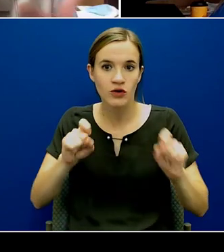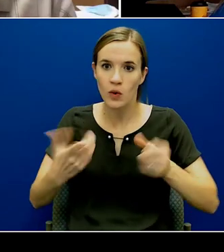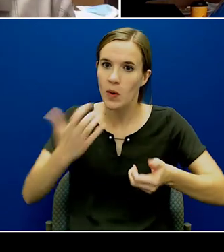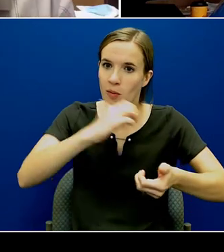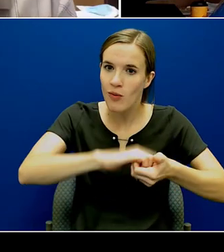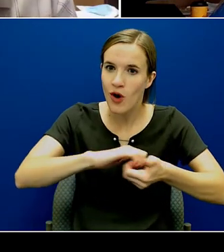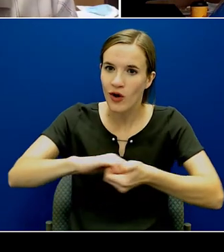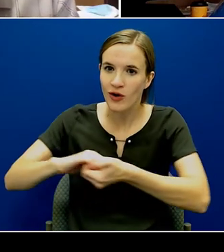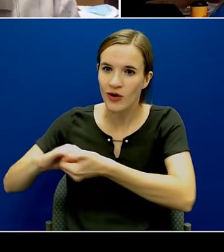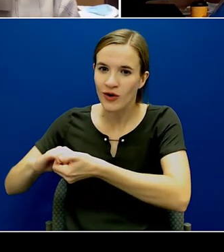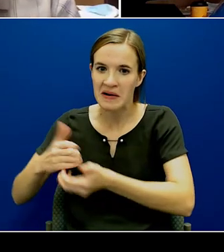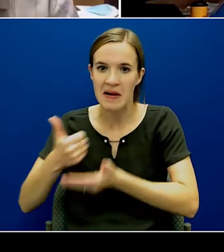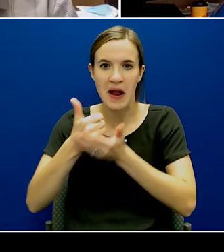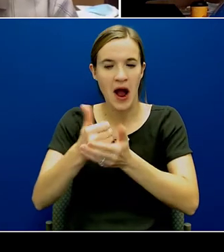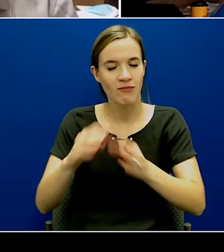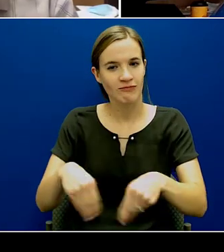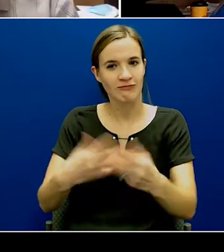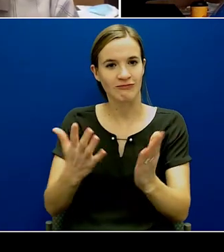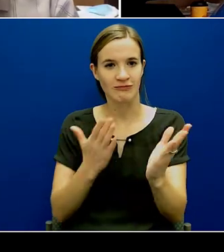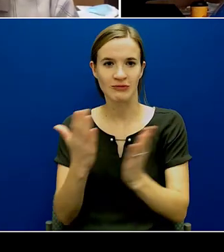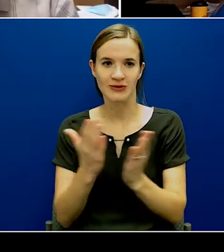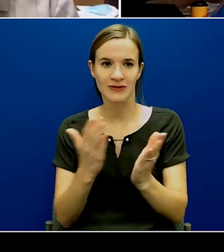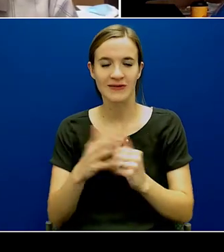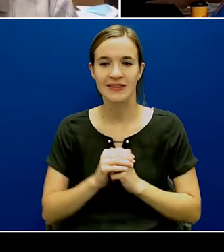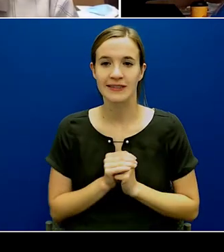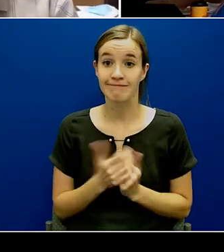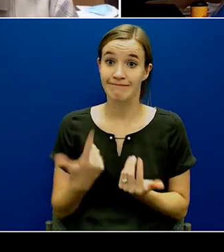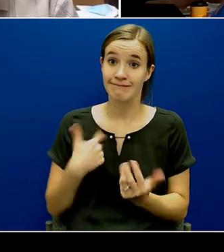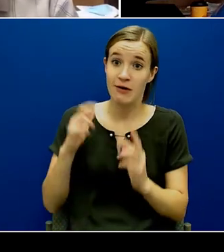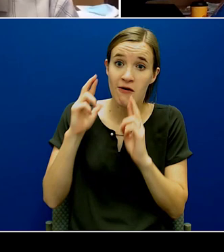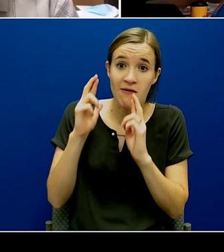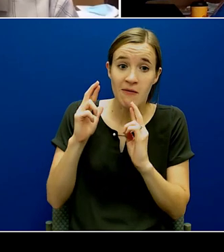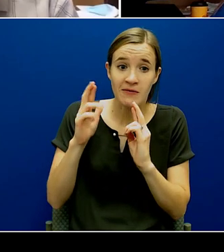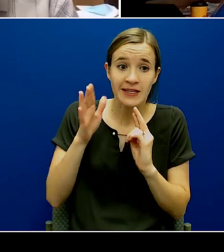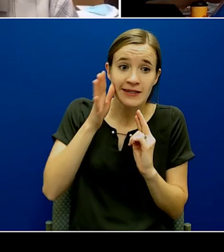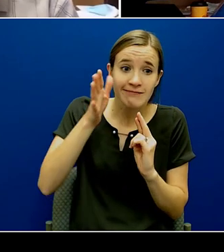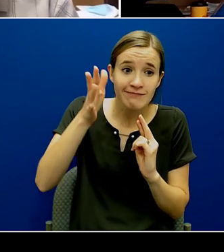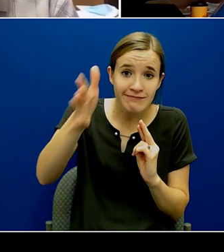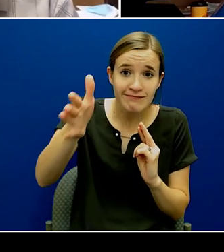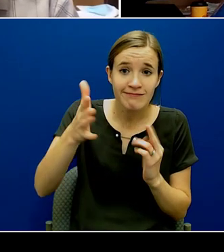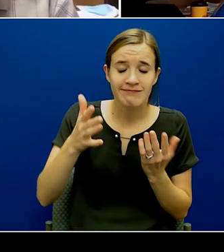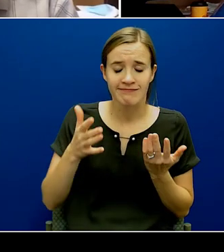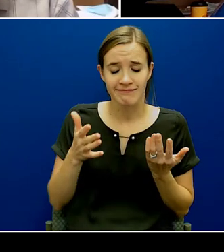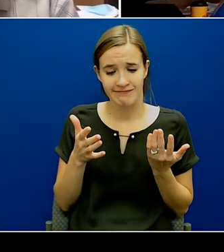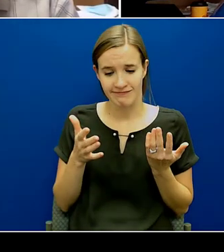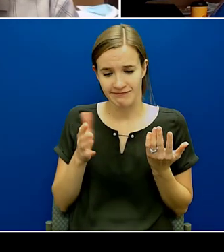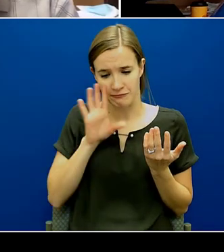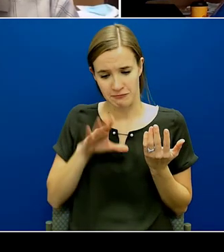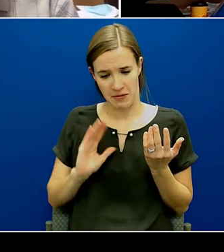kind of effort to to allow for local options in communities. So that if the community